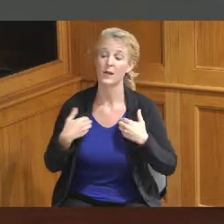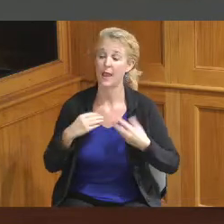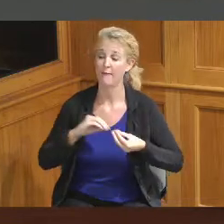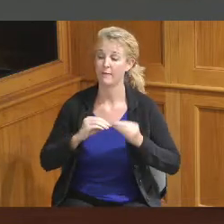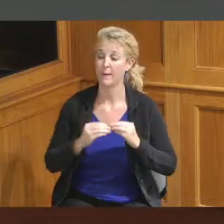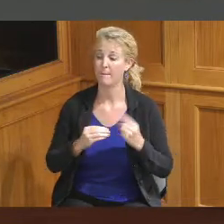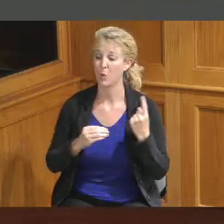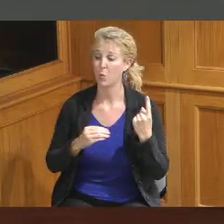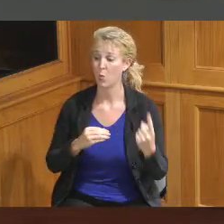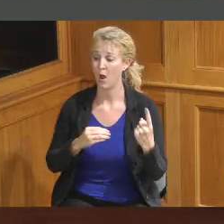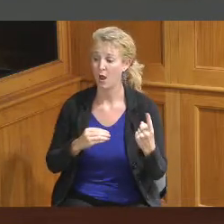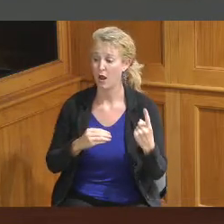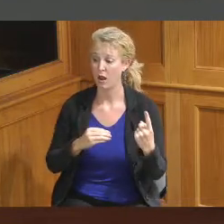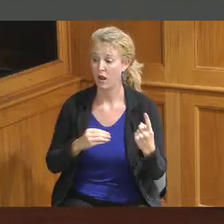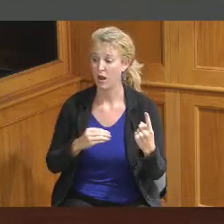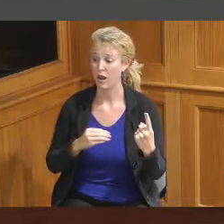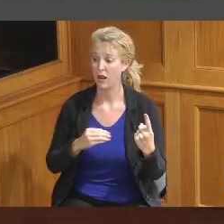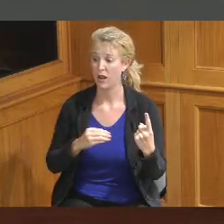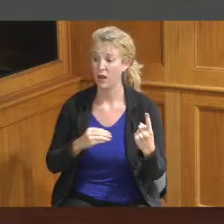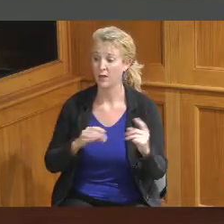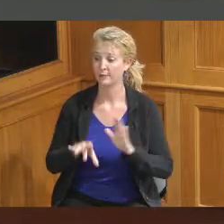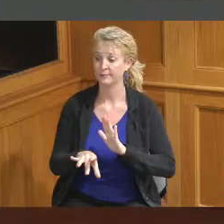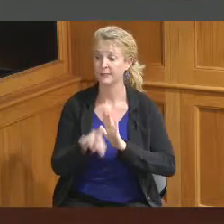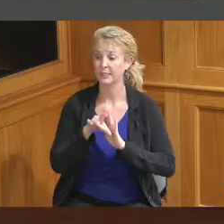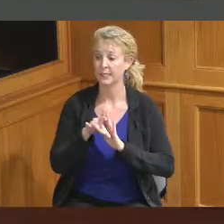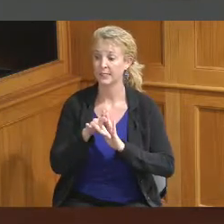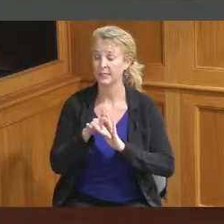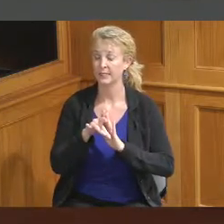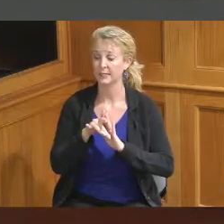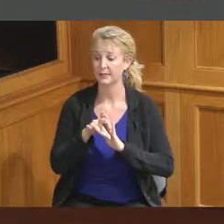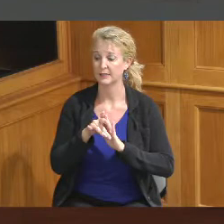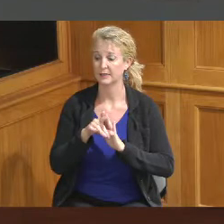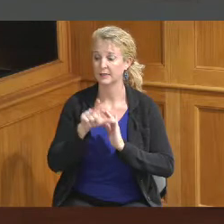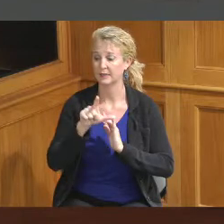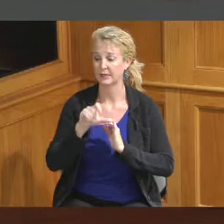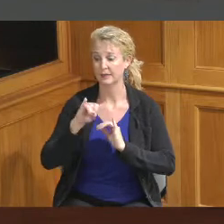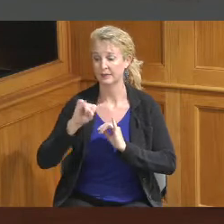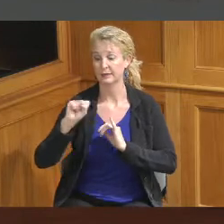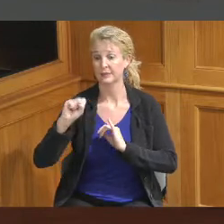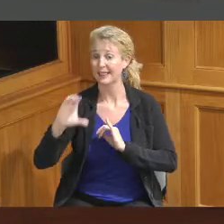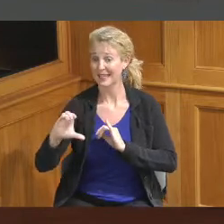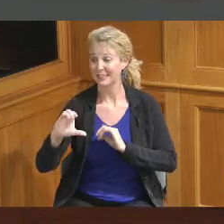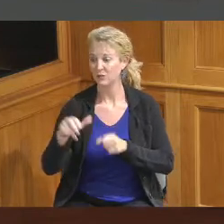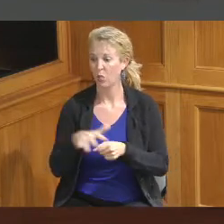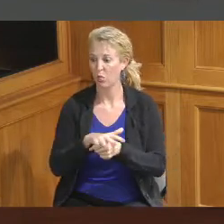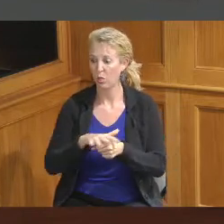one this is designating a l for local initiative support coalition to apply on the County's behalf